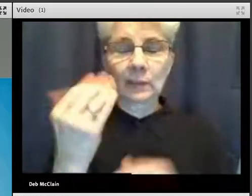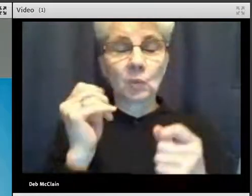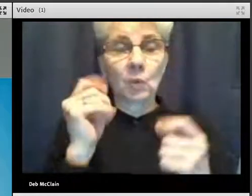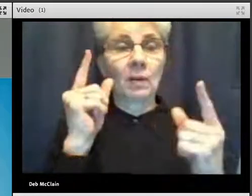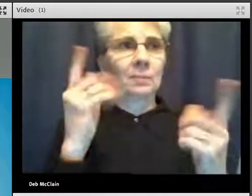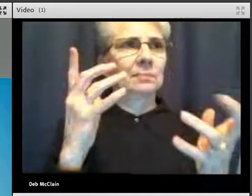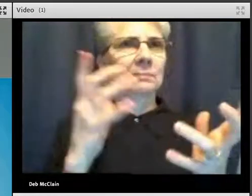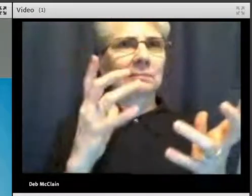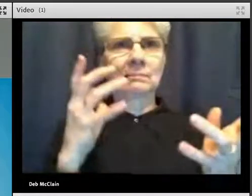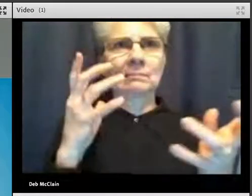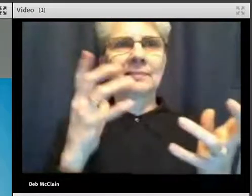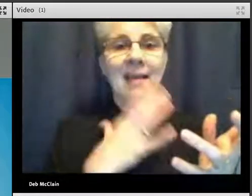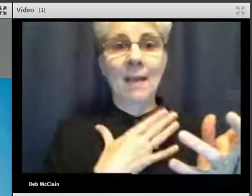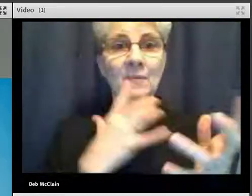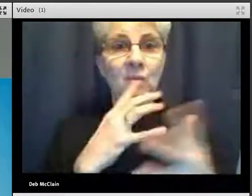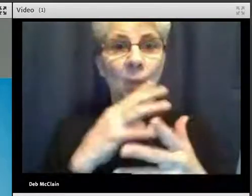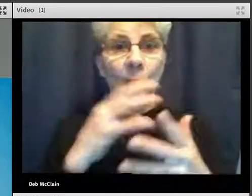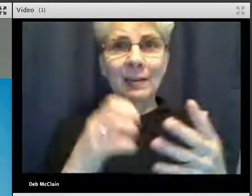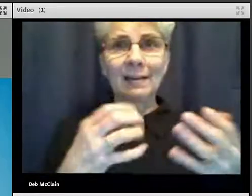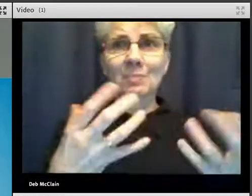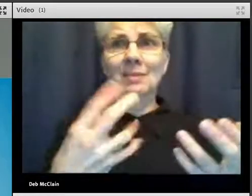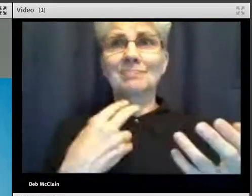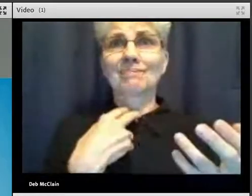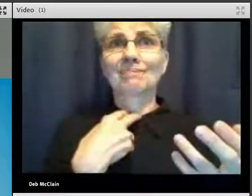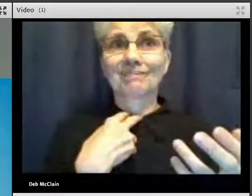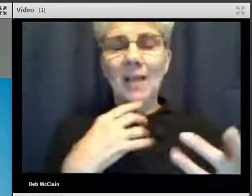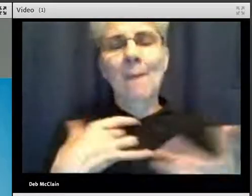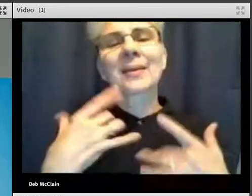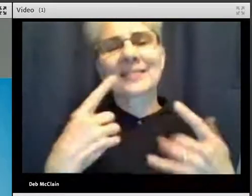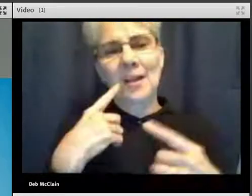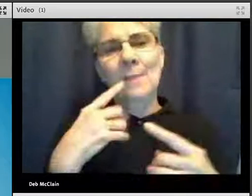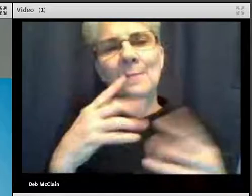and was all happy for the weekend. But I'm really excited about this session.